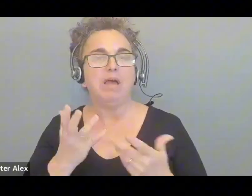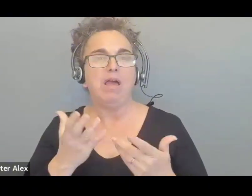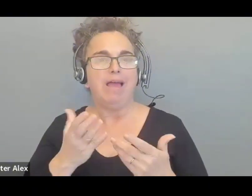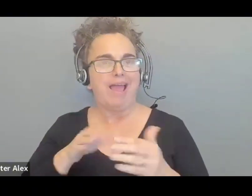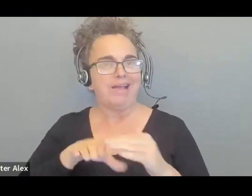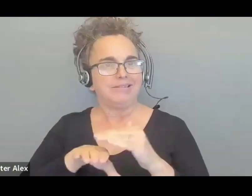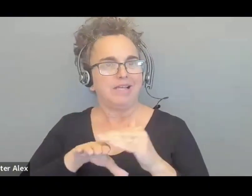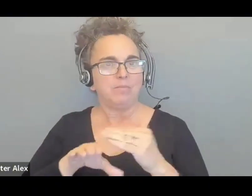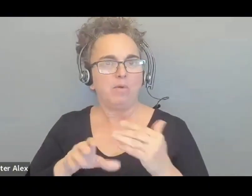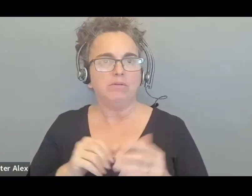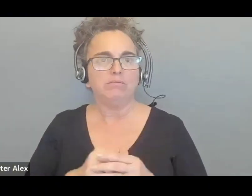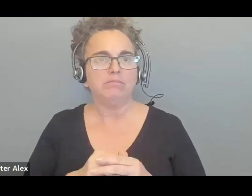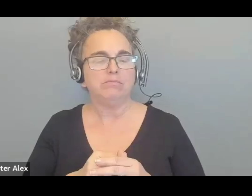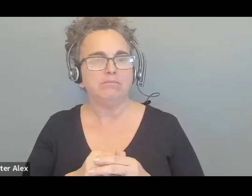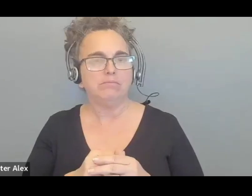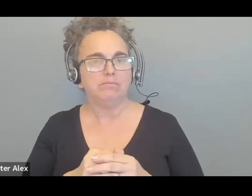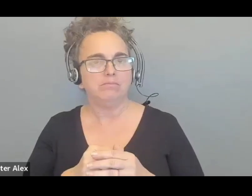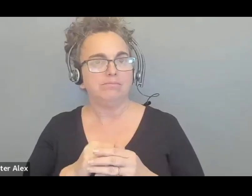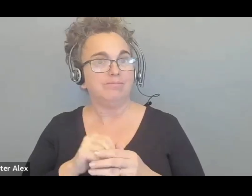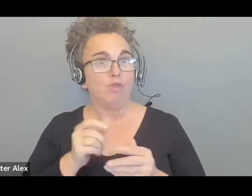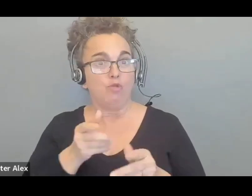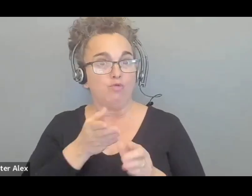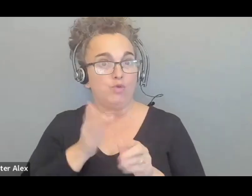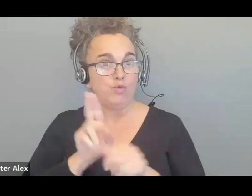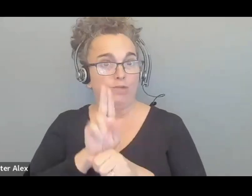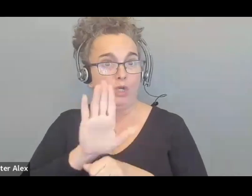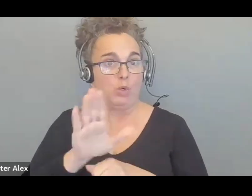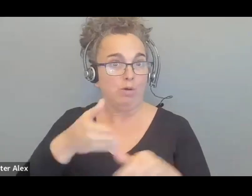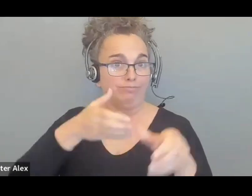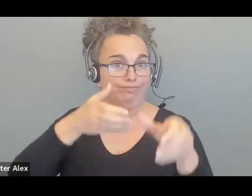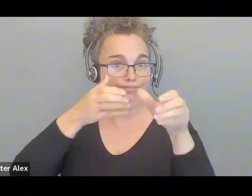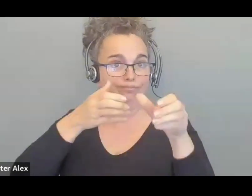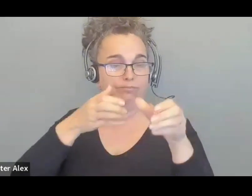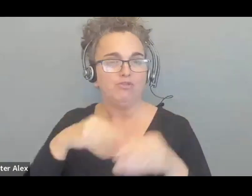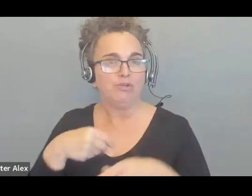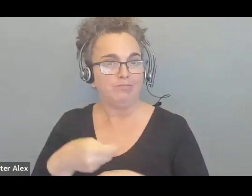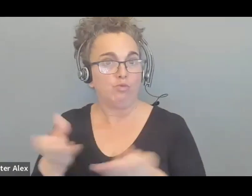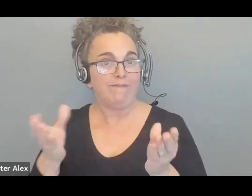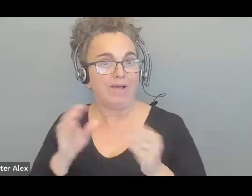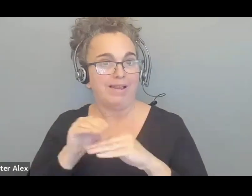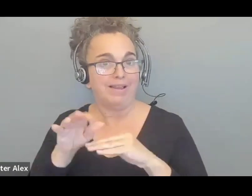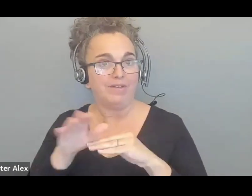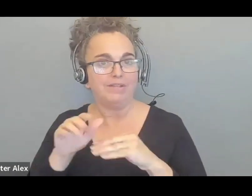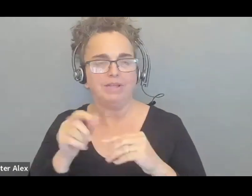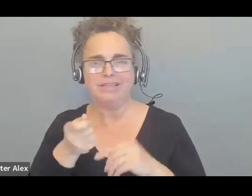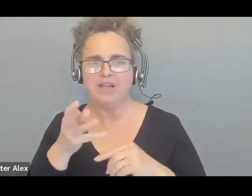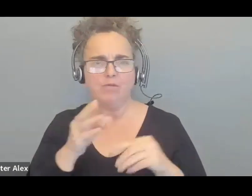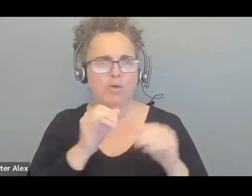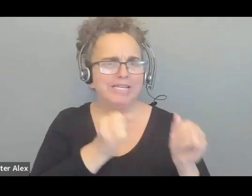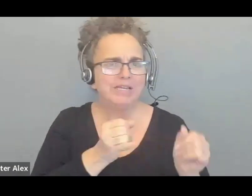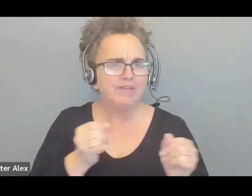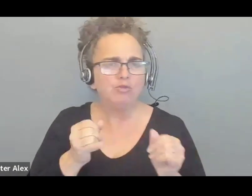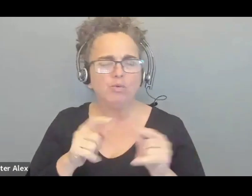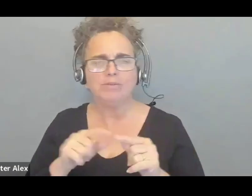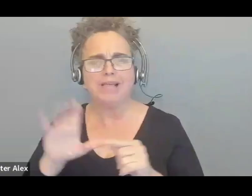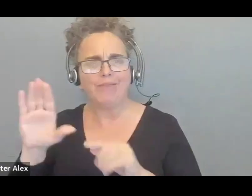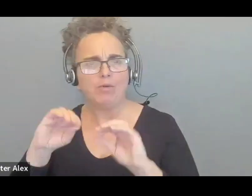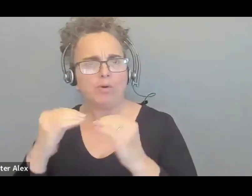Through her accessibility expertise, she has advised several individual and organizations on how to make their products accessible